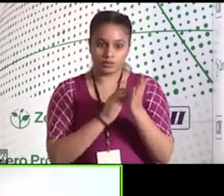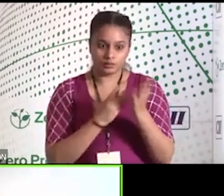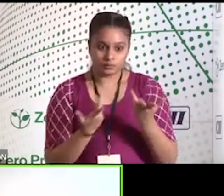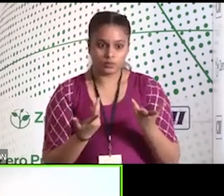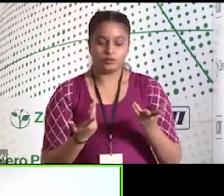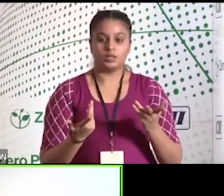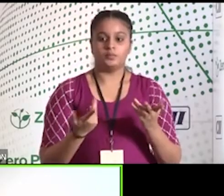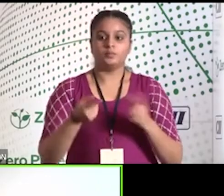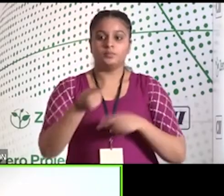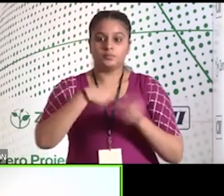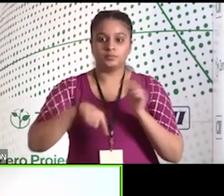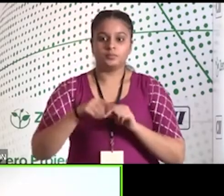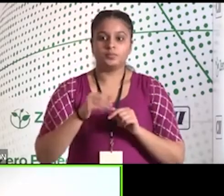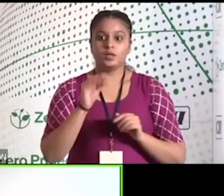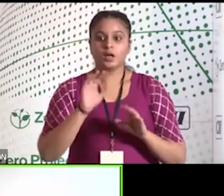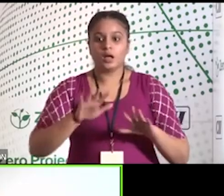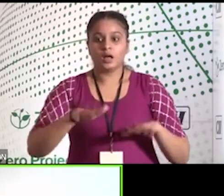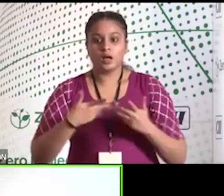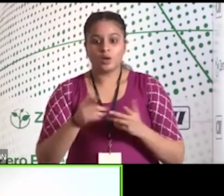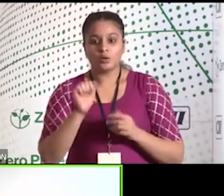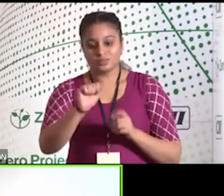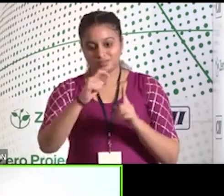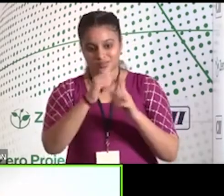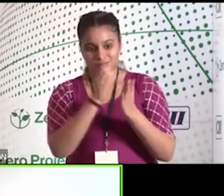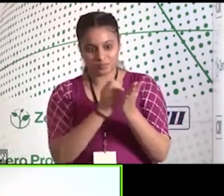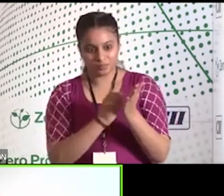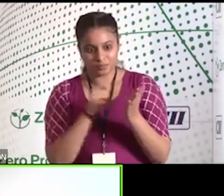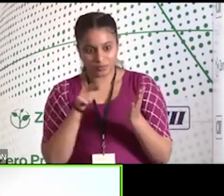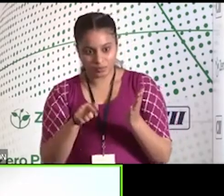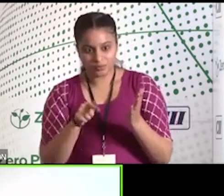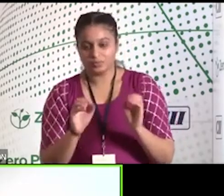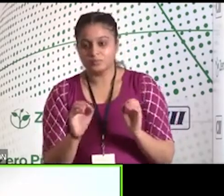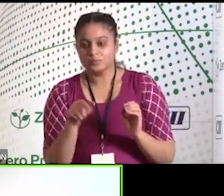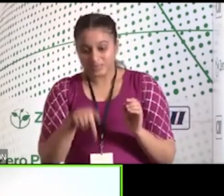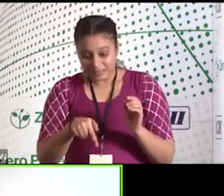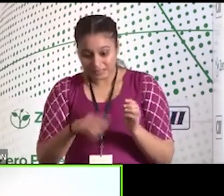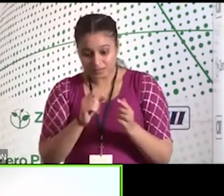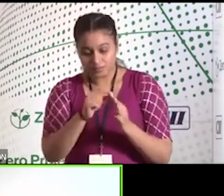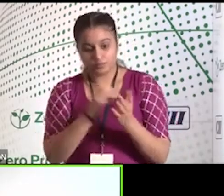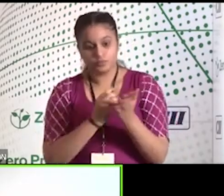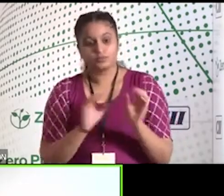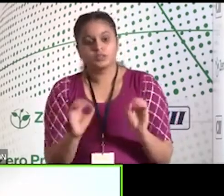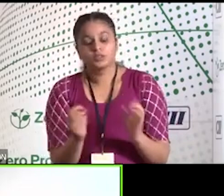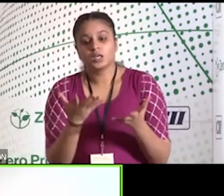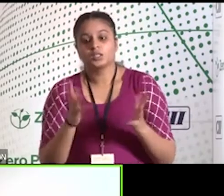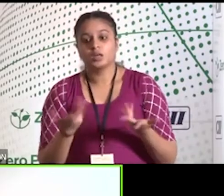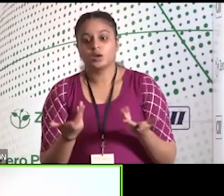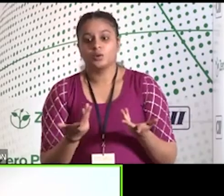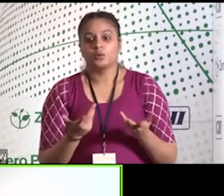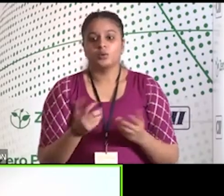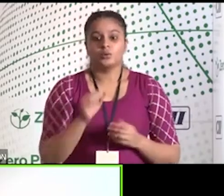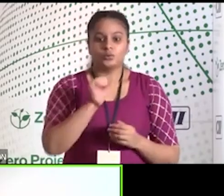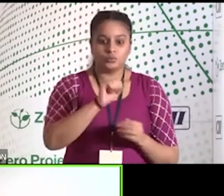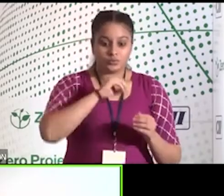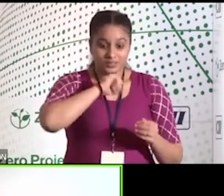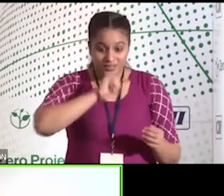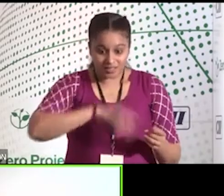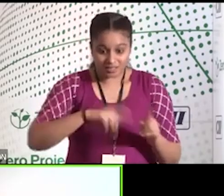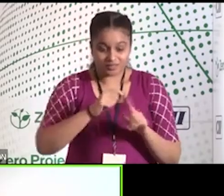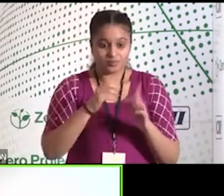you know how this program and she started and the ownership has also got the the young BWT cohort from her community